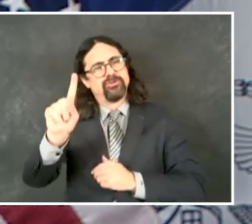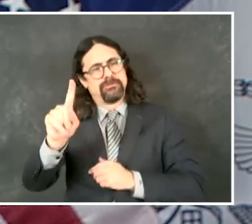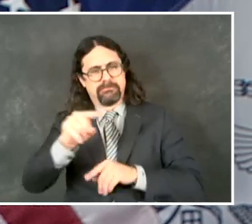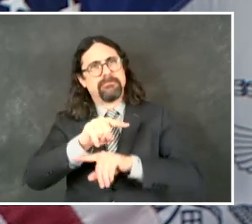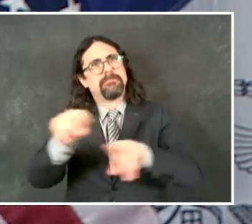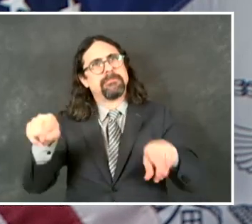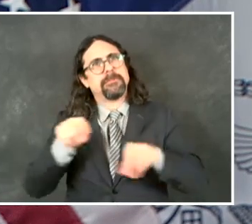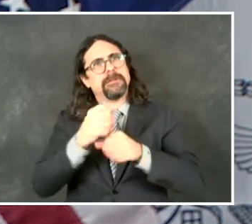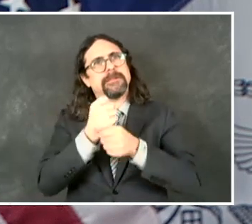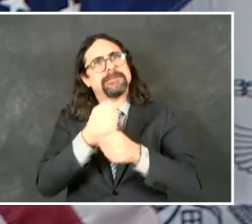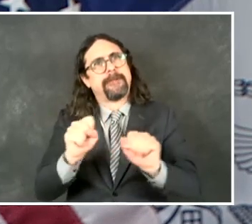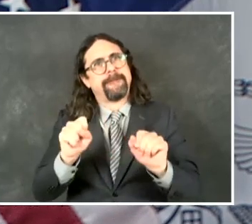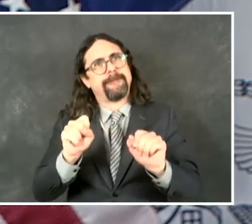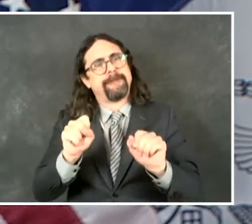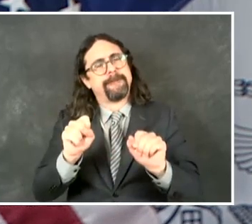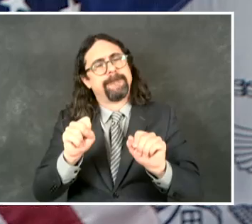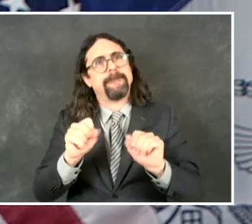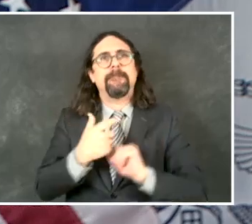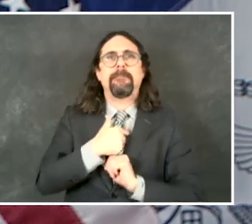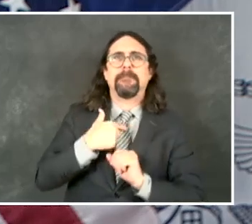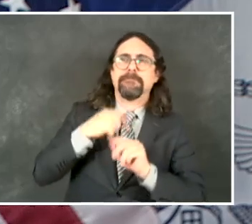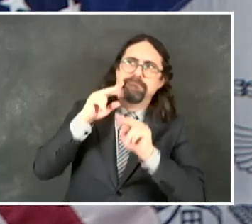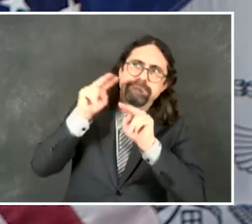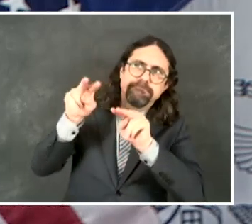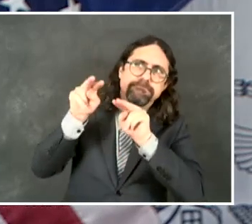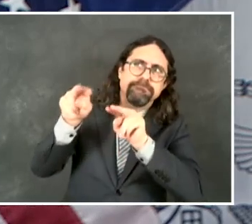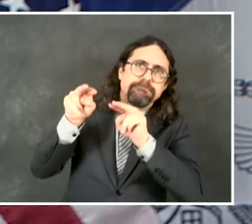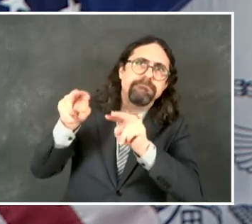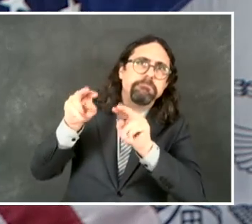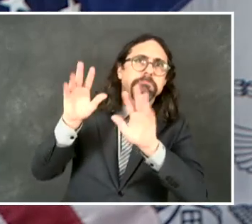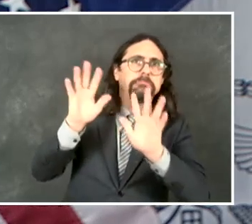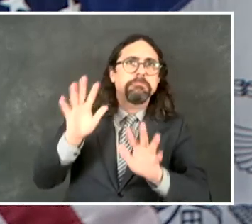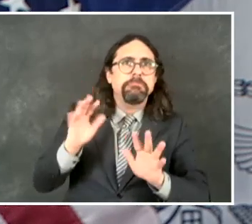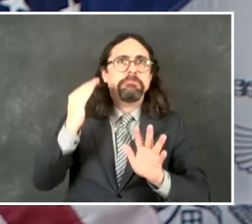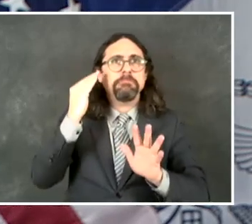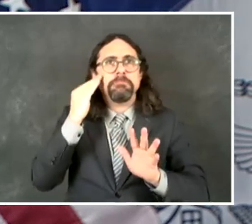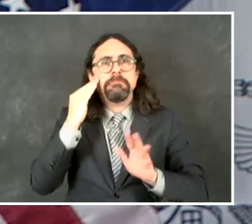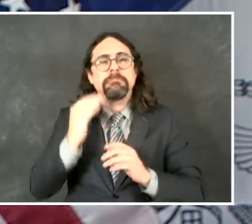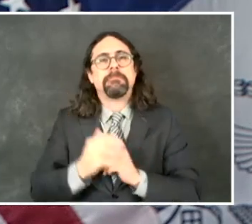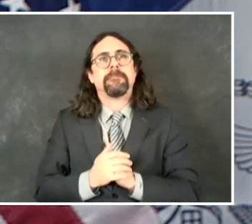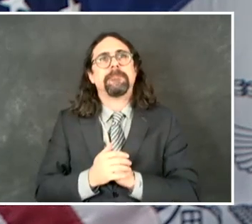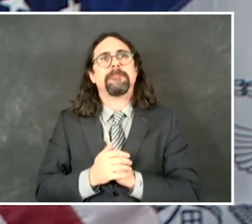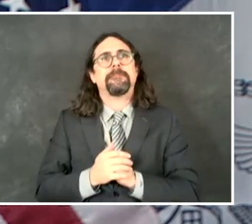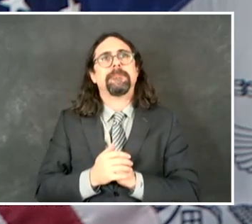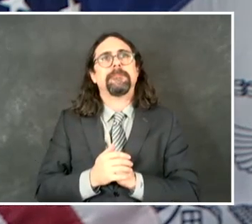PPAROACHES BUT MAKEU SRE THEY'RE